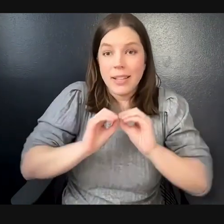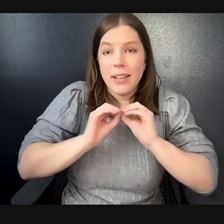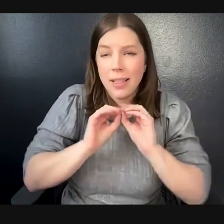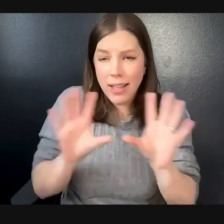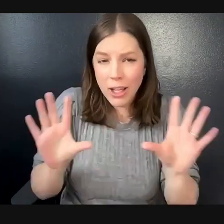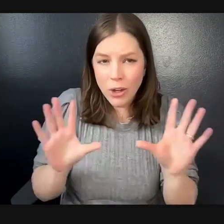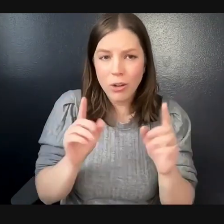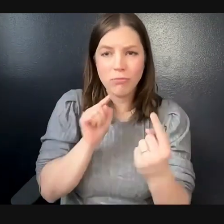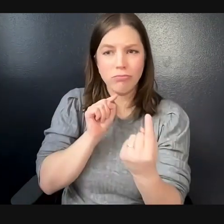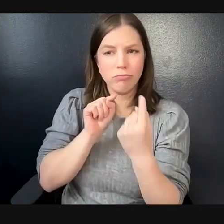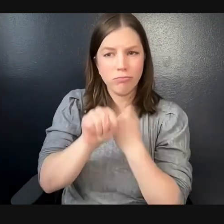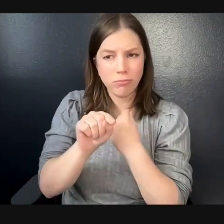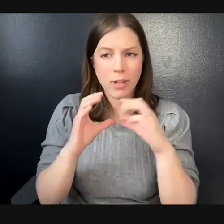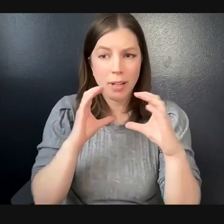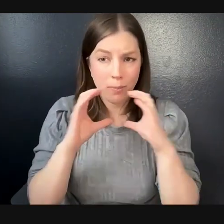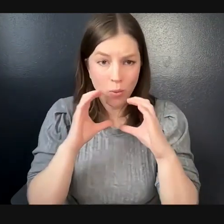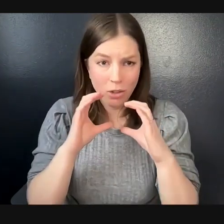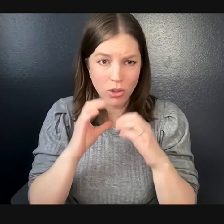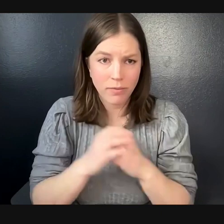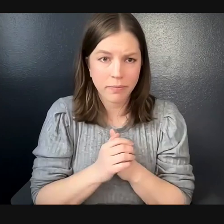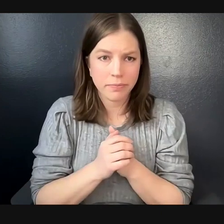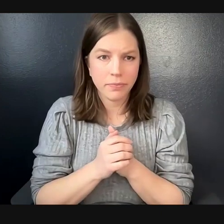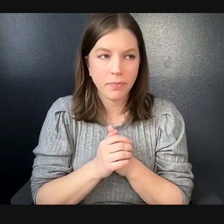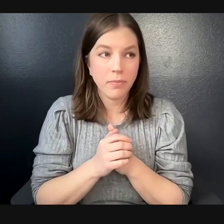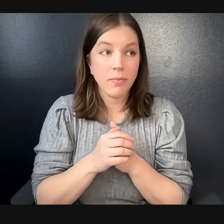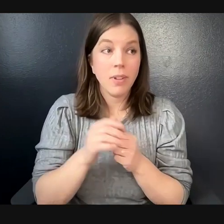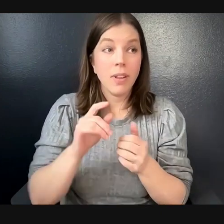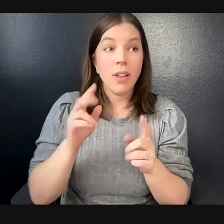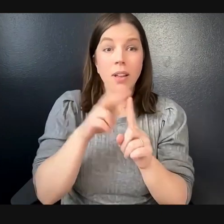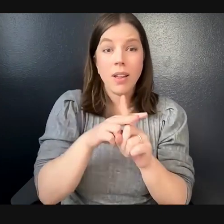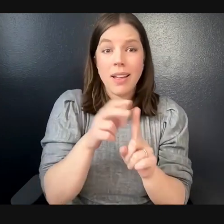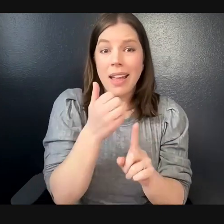Clear two-way communication, is what that means.